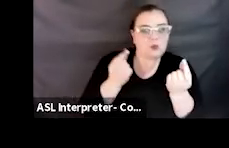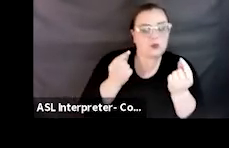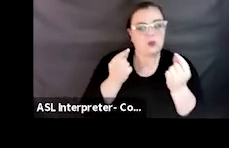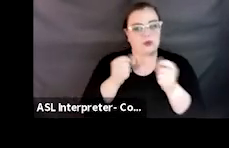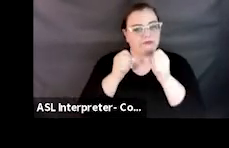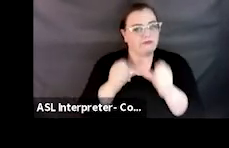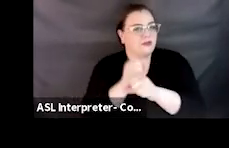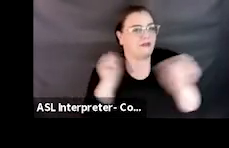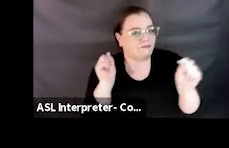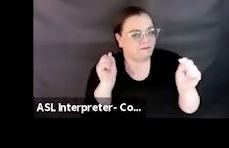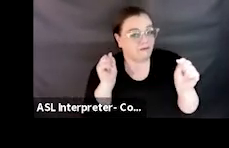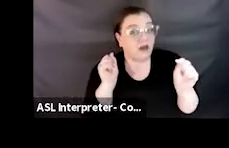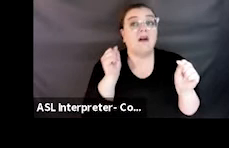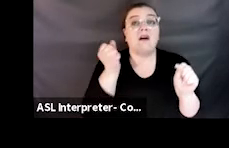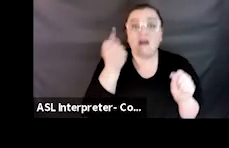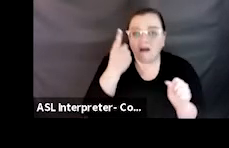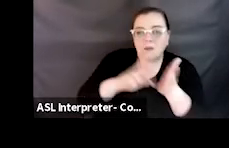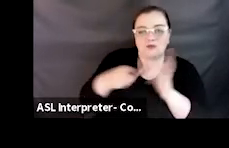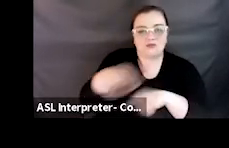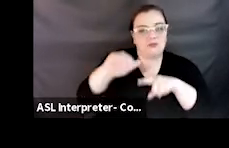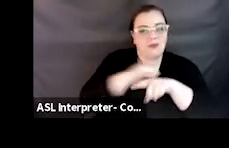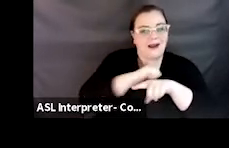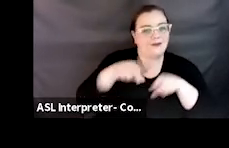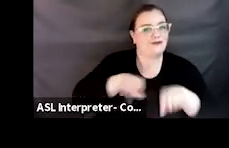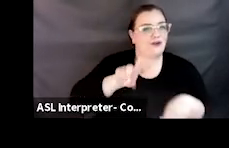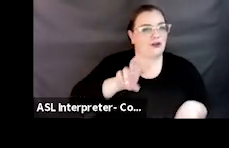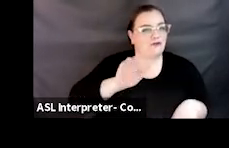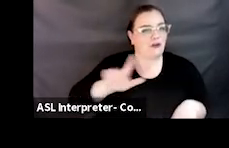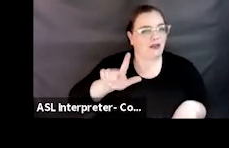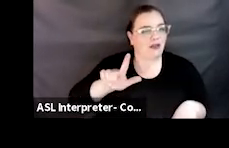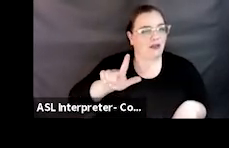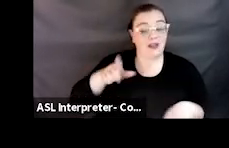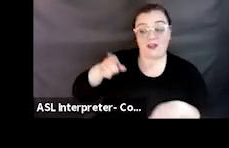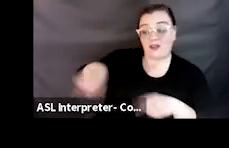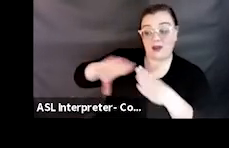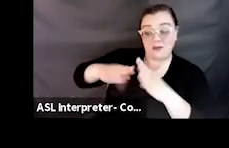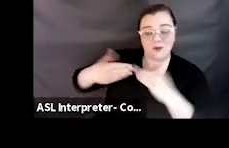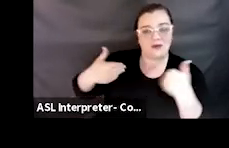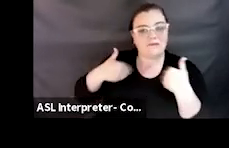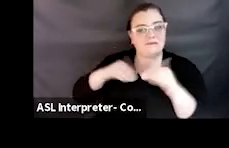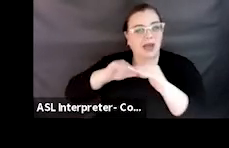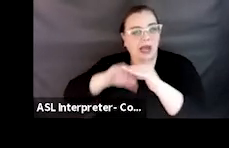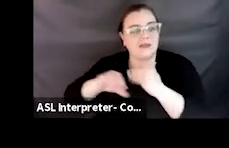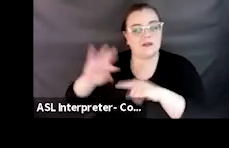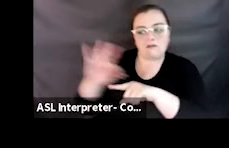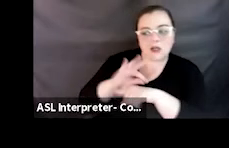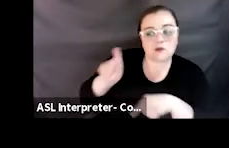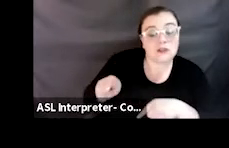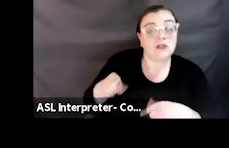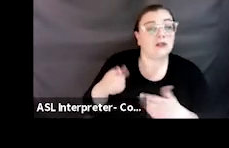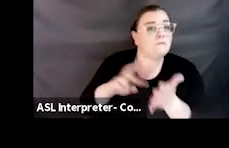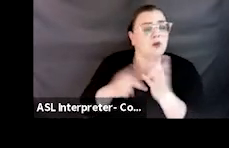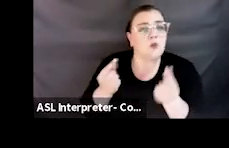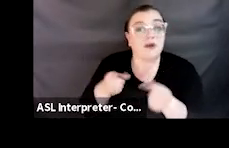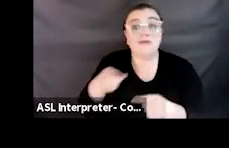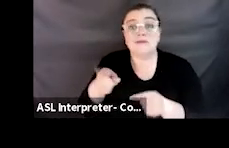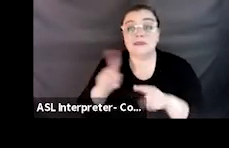Heidi Rosofsky: Everybody knows the appropriate safety actions and that those things are practice within the drills but that community of access and functional needs.